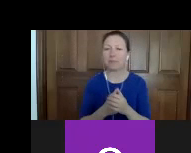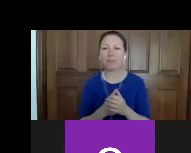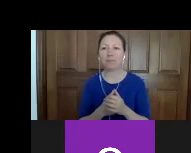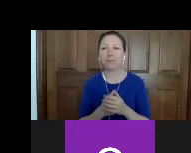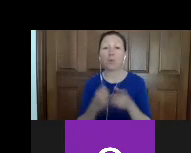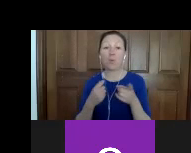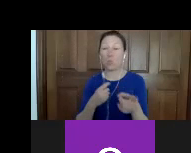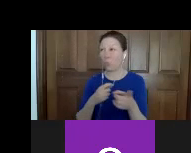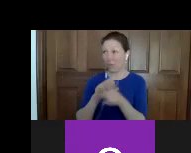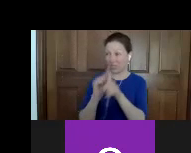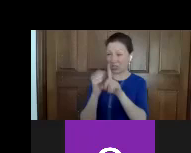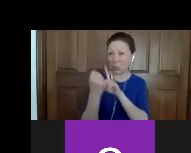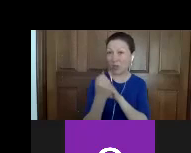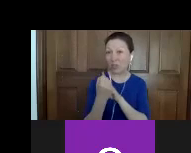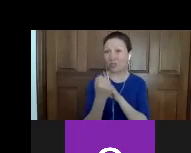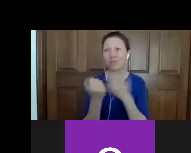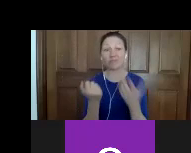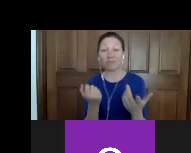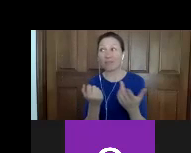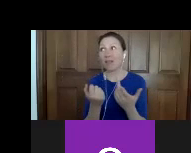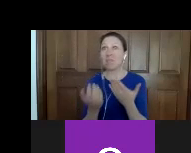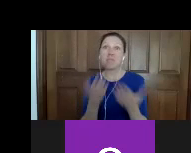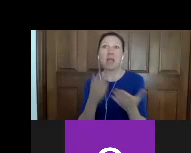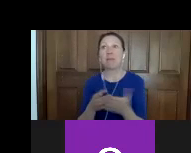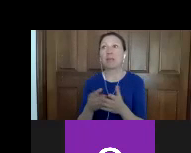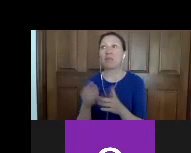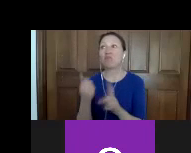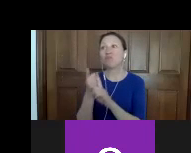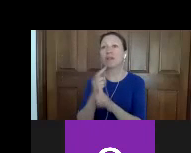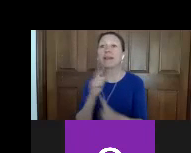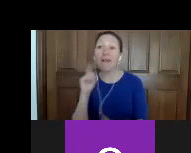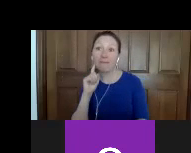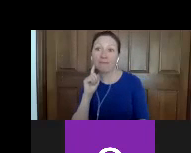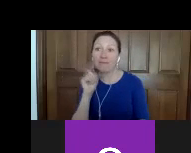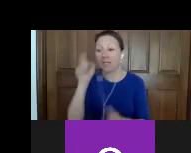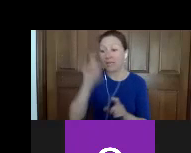who uses American Sign Language and needs an interpreter, it is perfectly reasonable